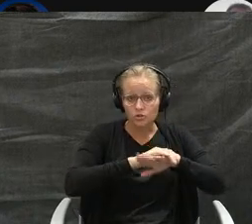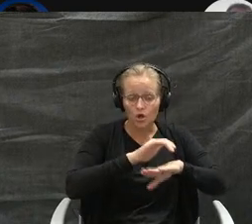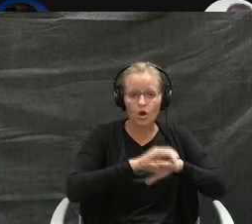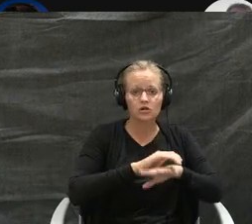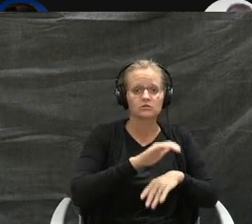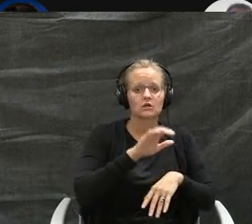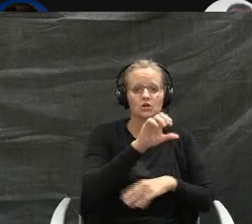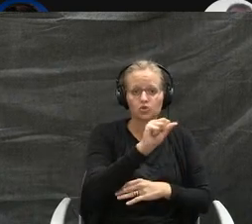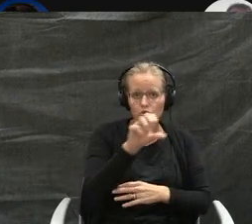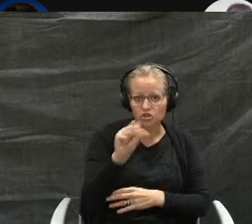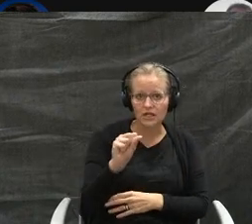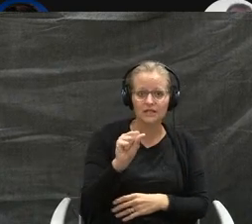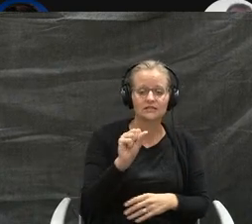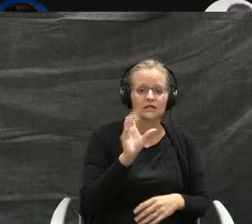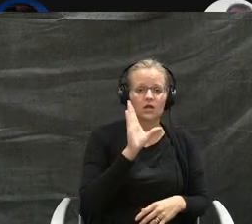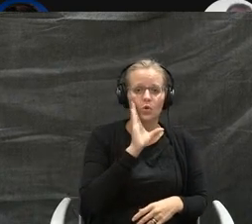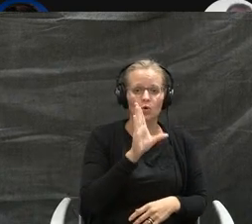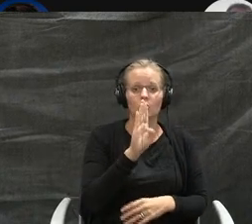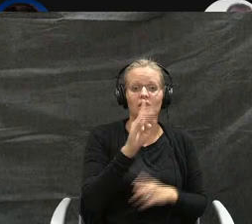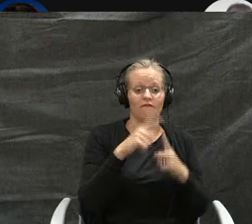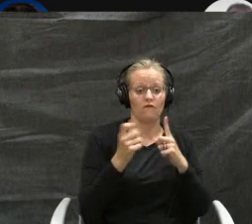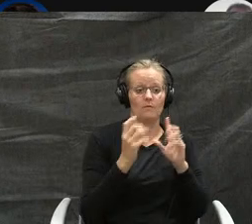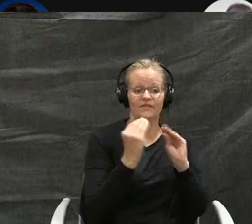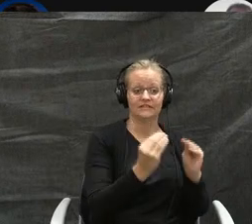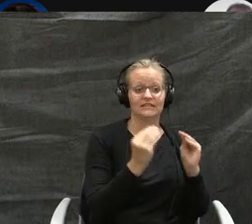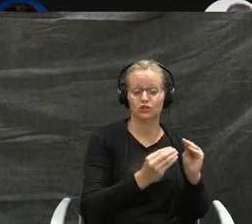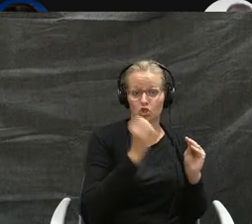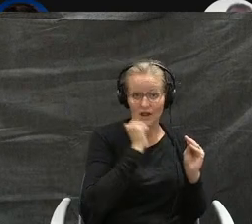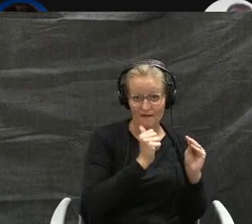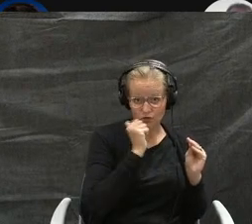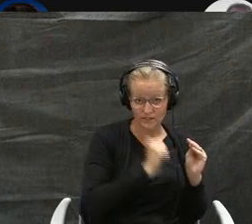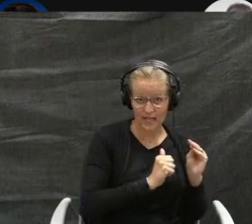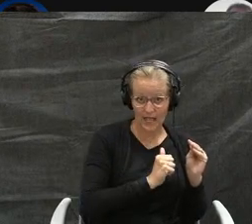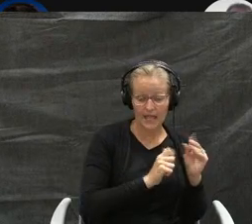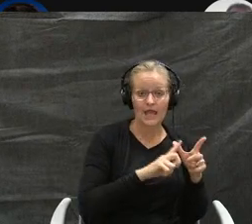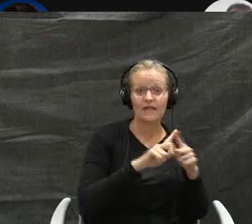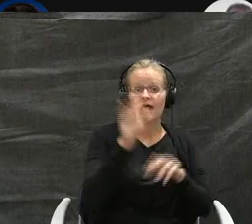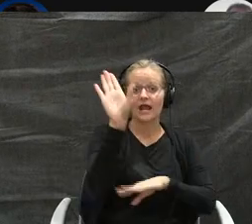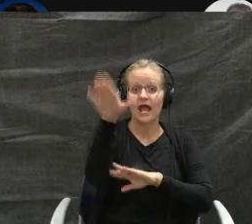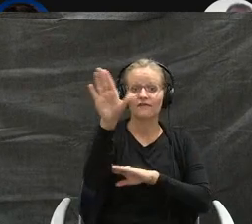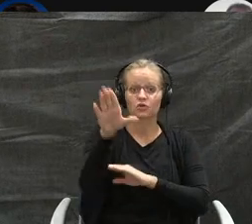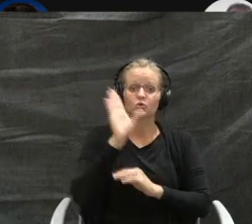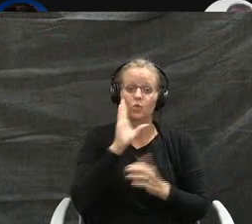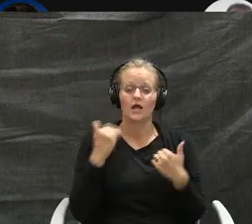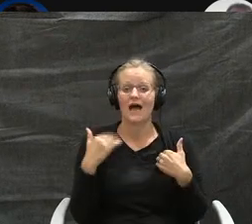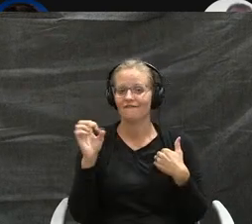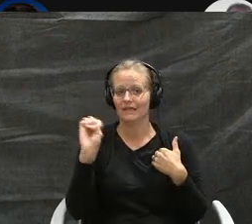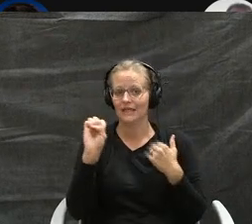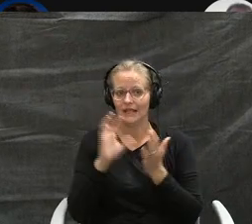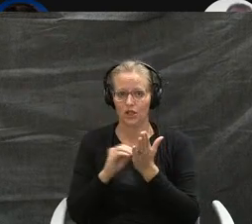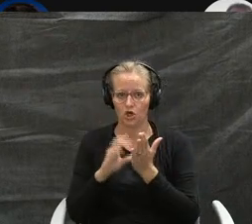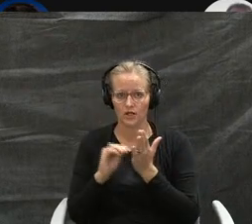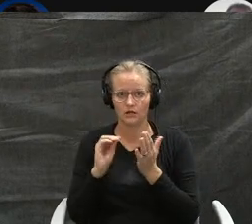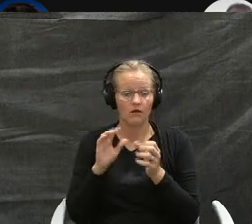Would be from their teacher every day. And as I mentioned there BE learning in the afternoon full day of